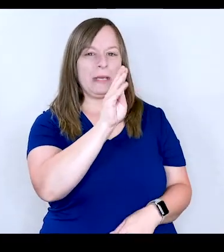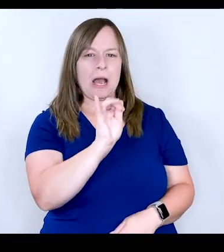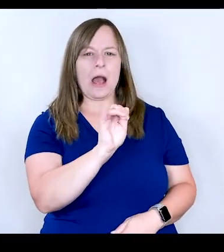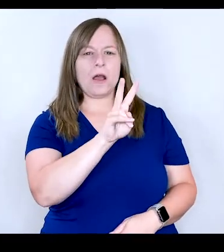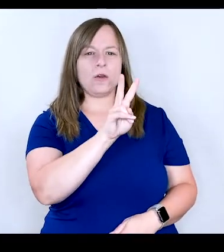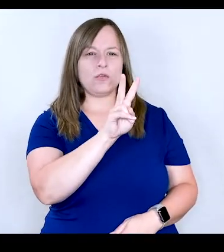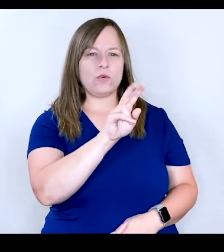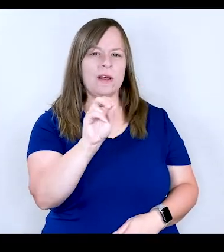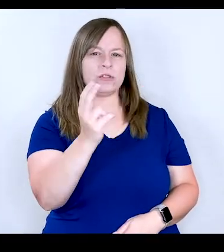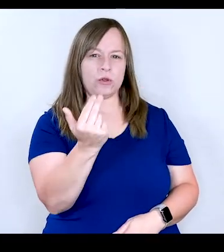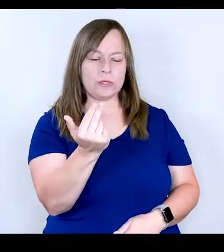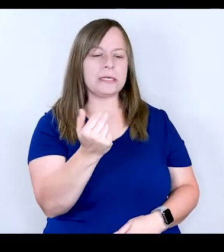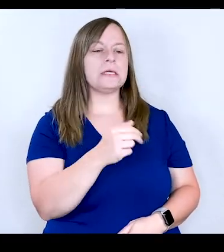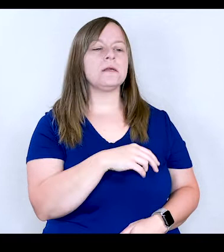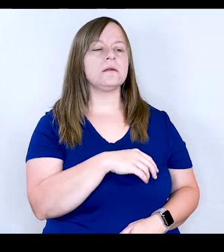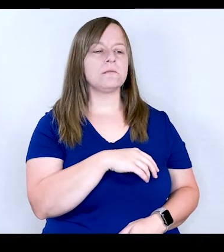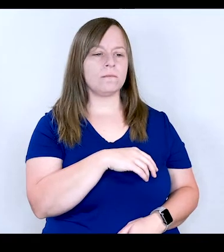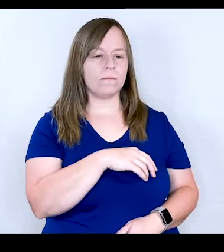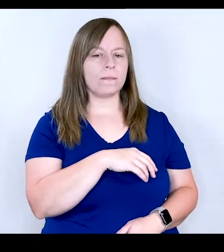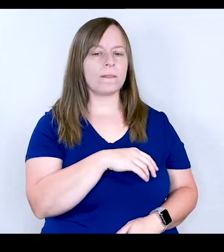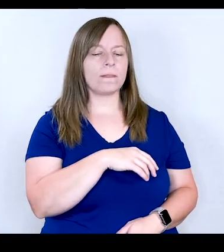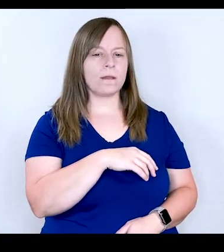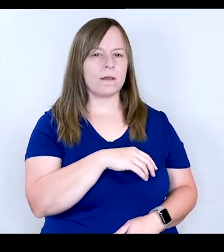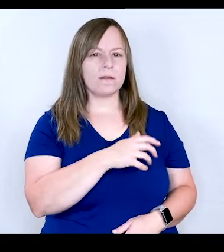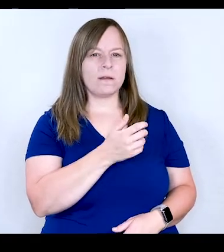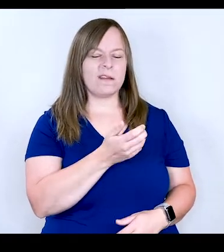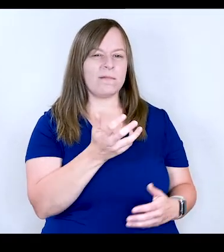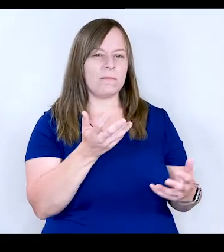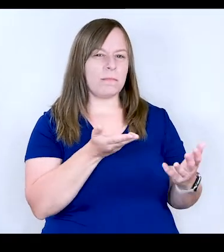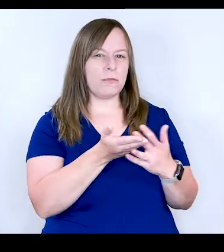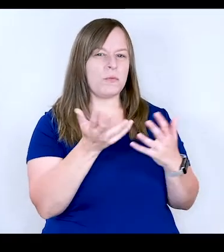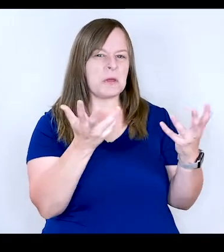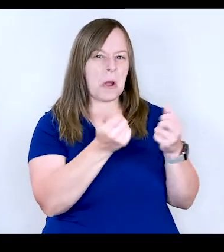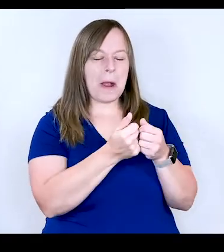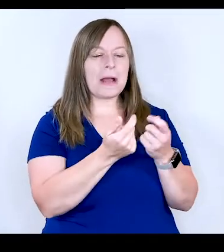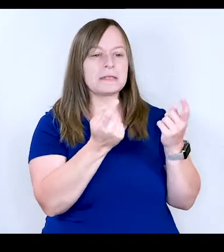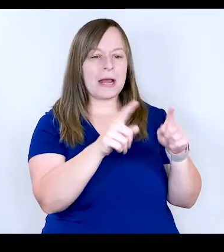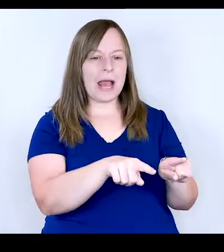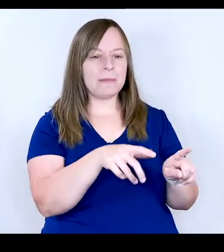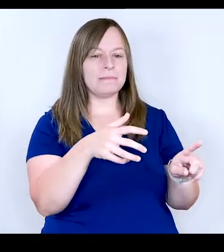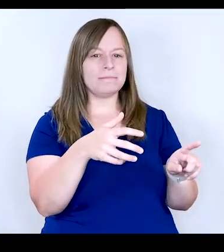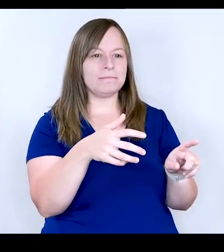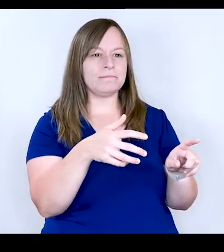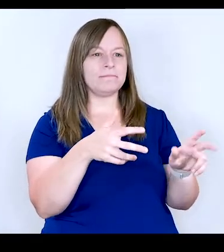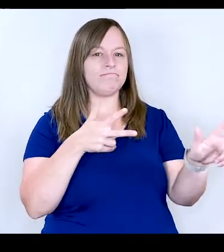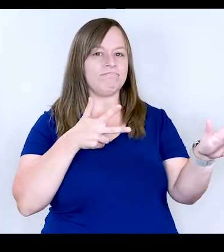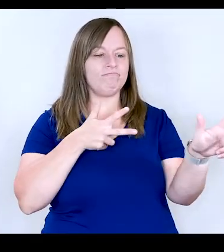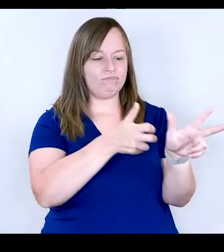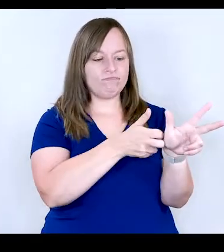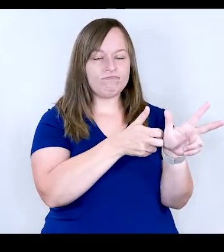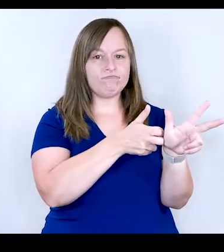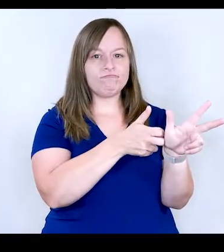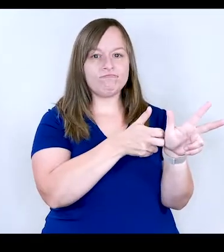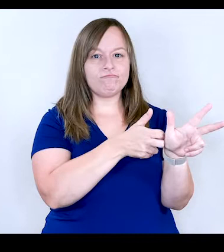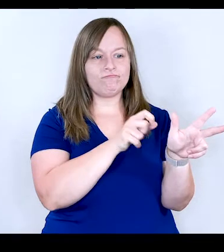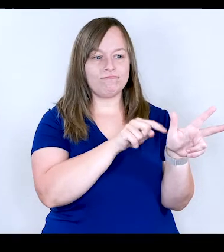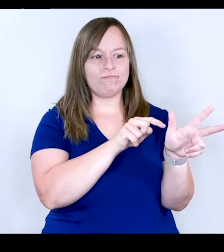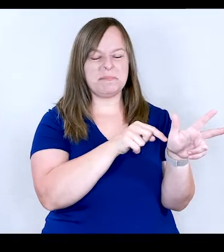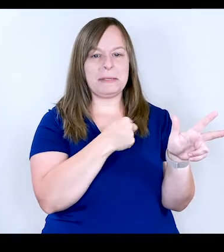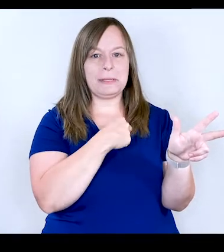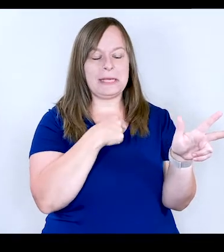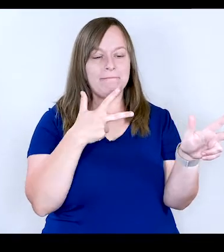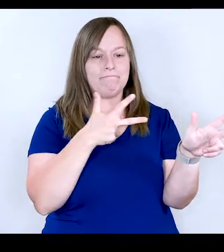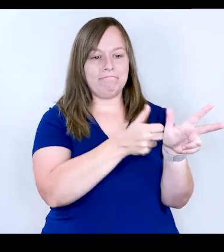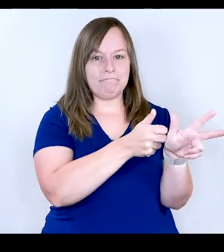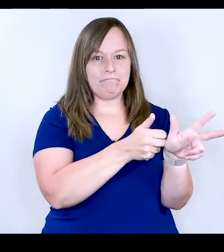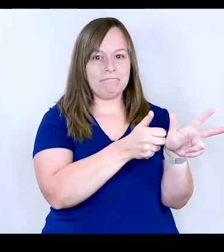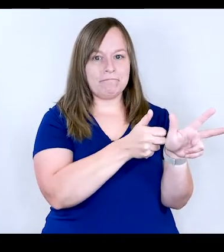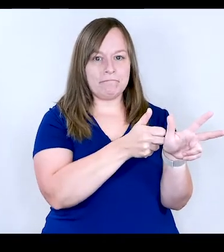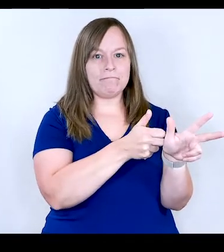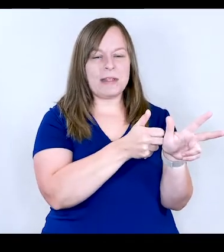2013 in two car accidents, but I was hit from behind. And I've had 11 surgeries